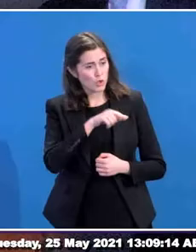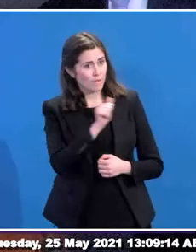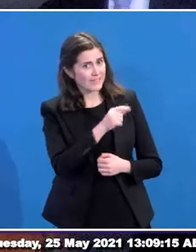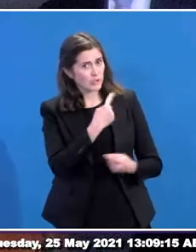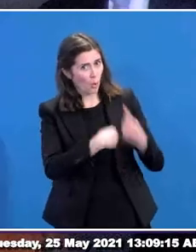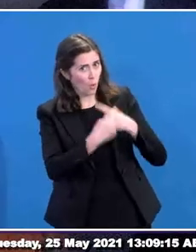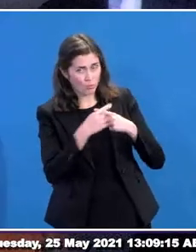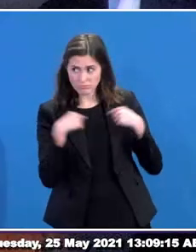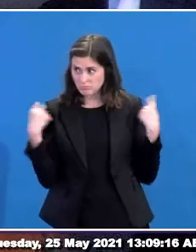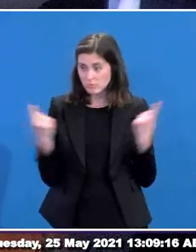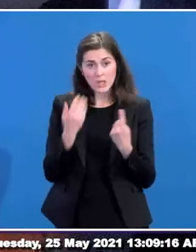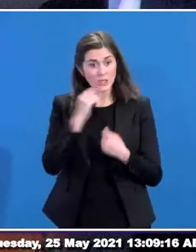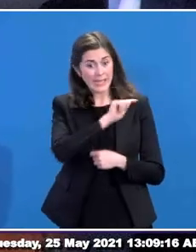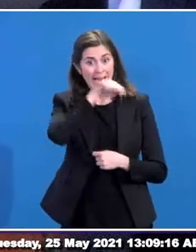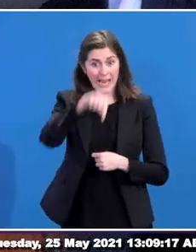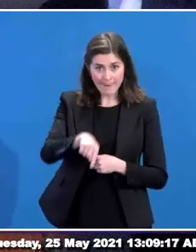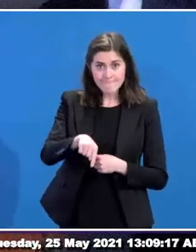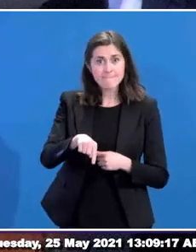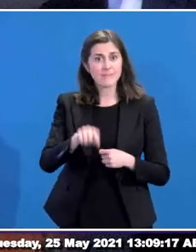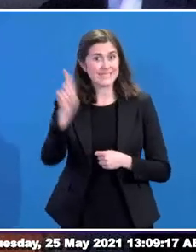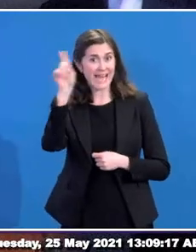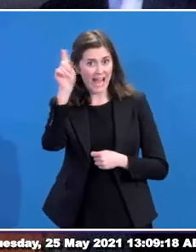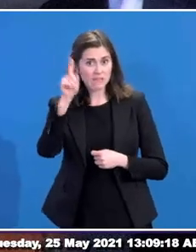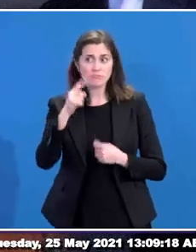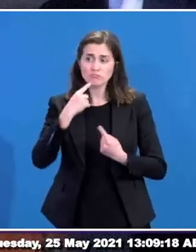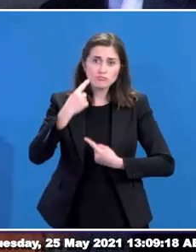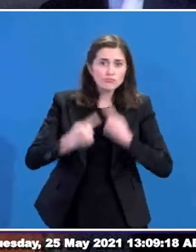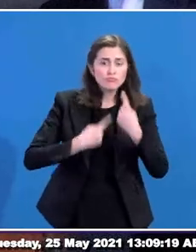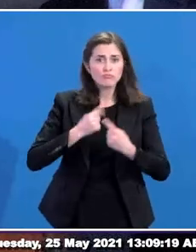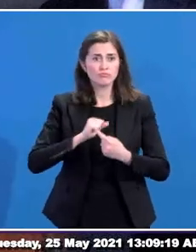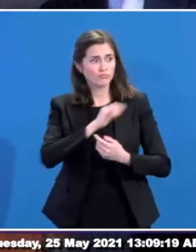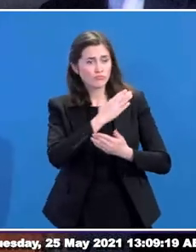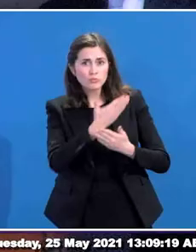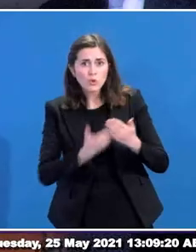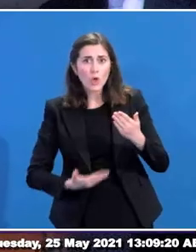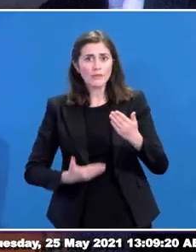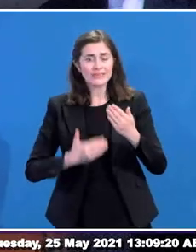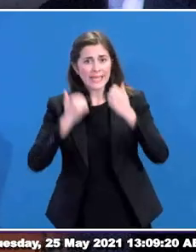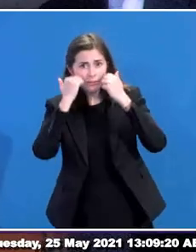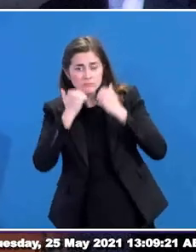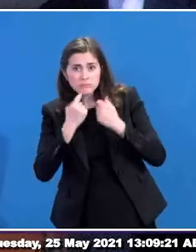and speaking publicly, as you have today, is a very big step for you. Yes.